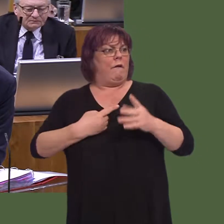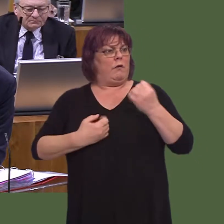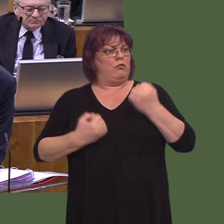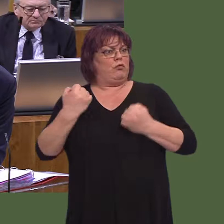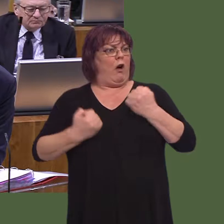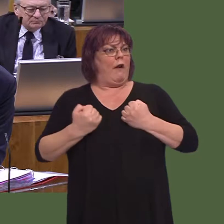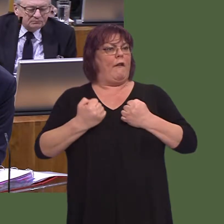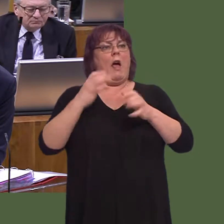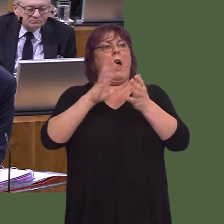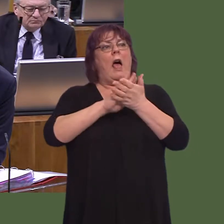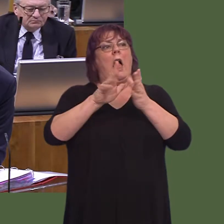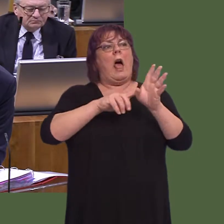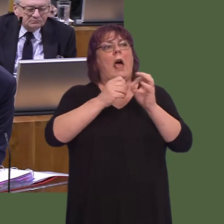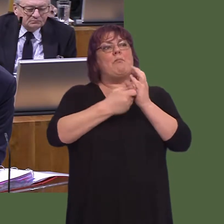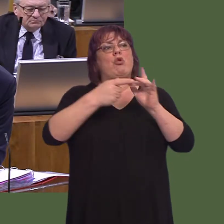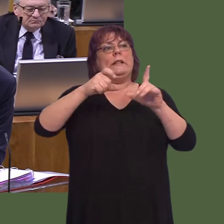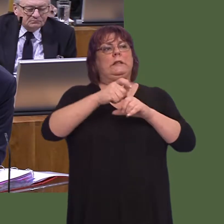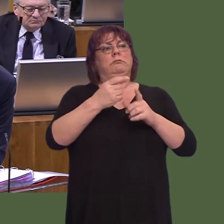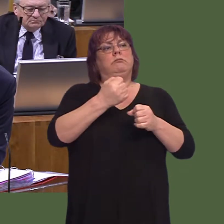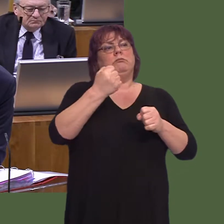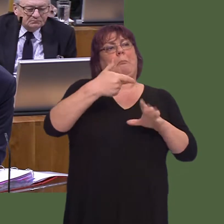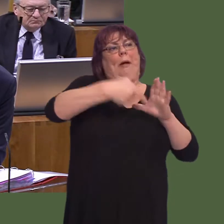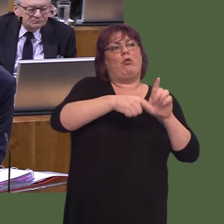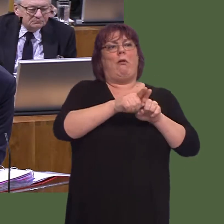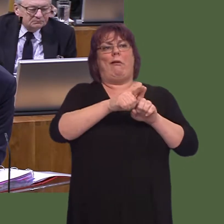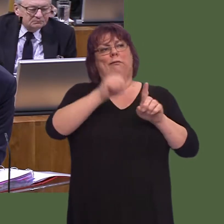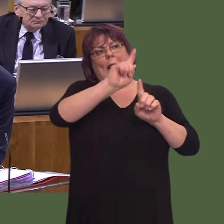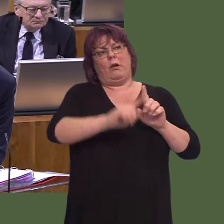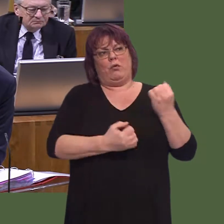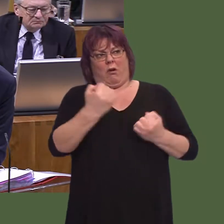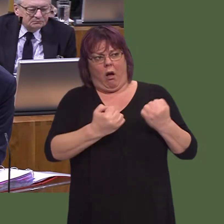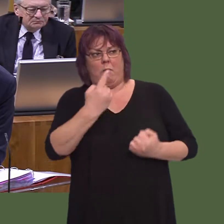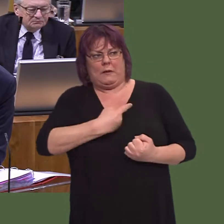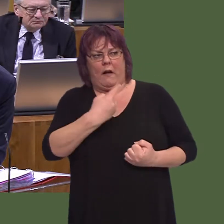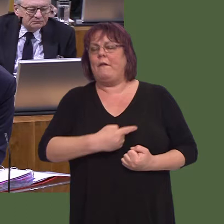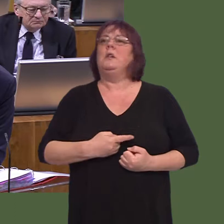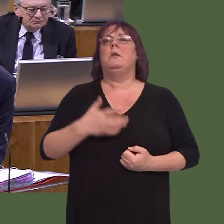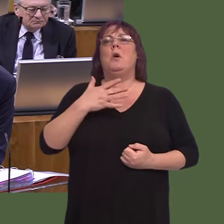What we need, of course, is for the manufacturers to consider how they could have one uniform